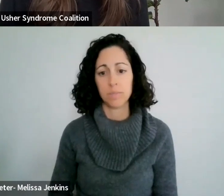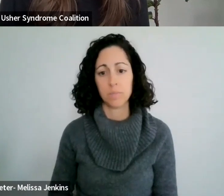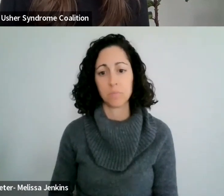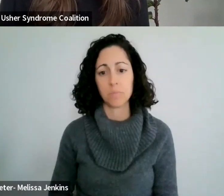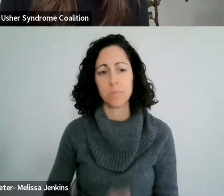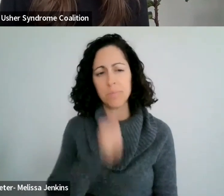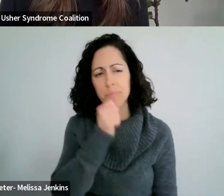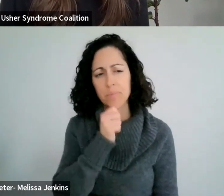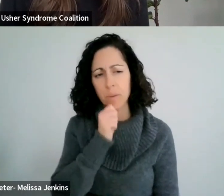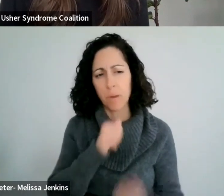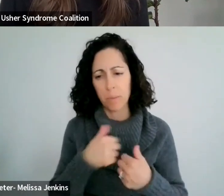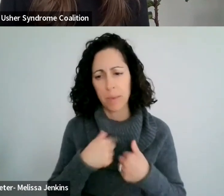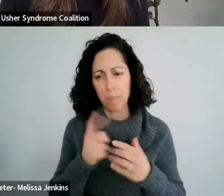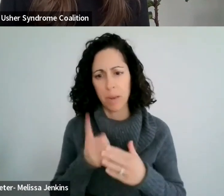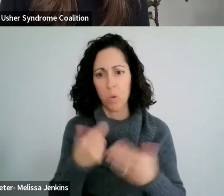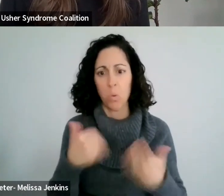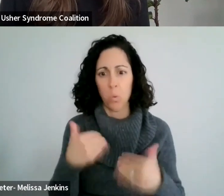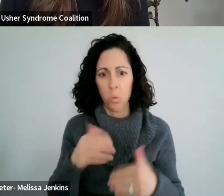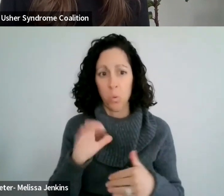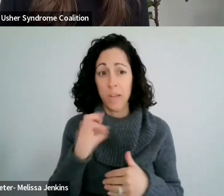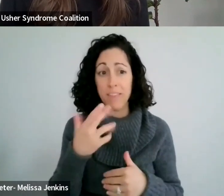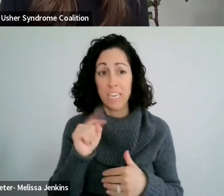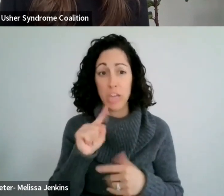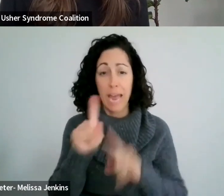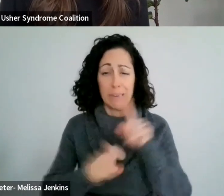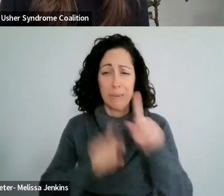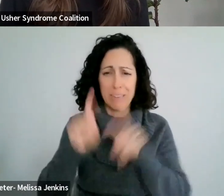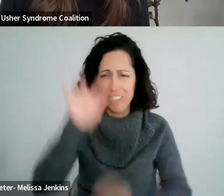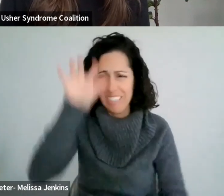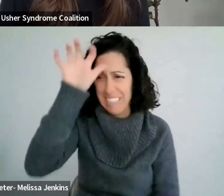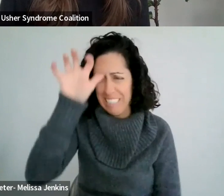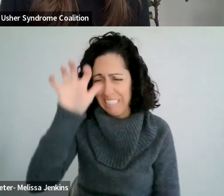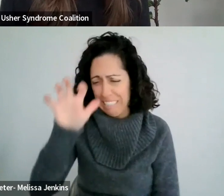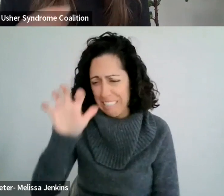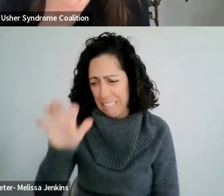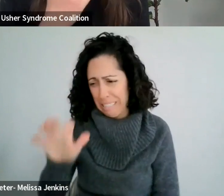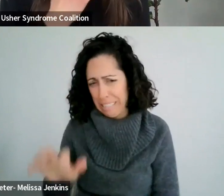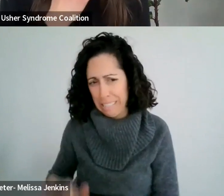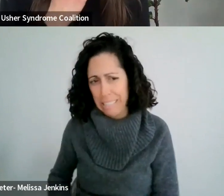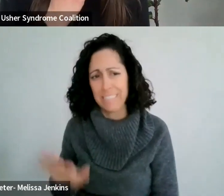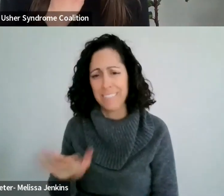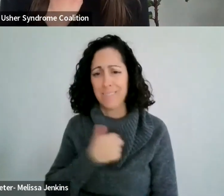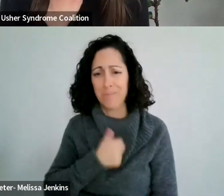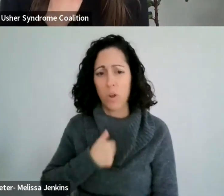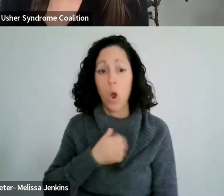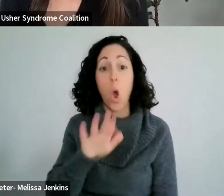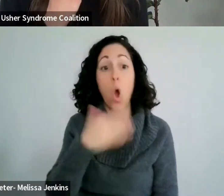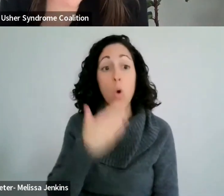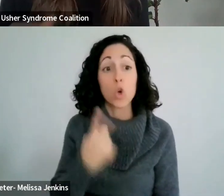There are a lot of questions, so apologies. This is a very good one, Christina asks,